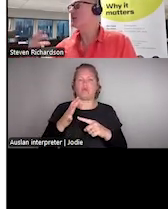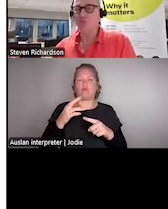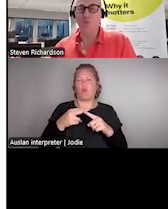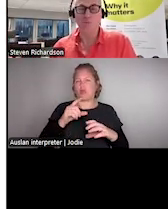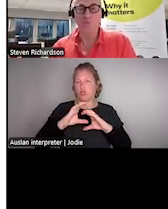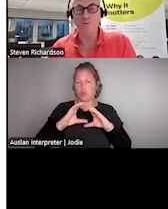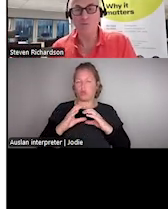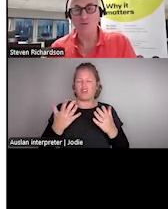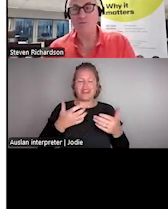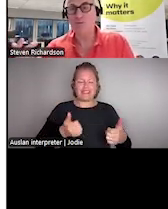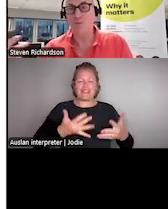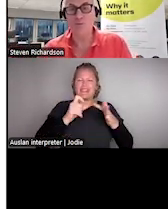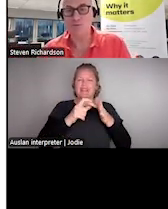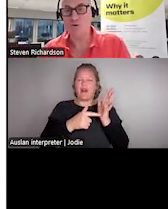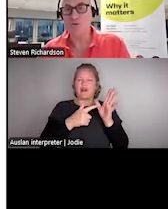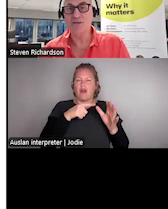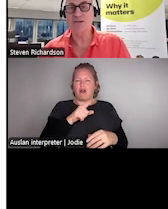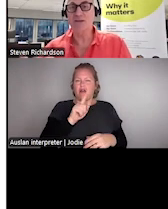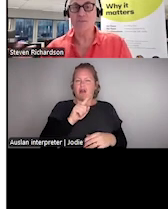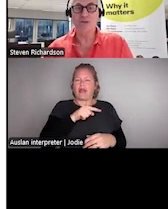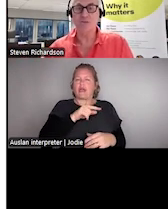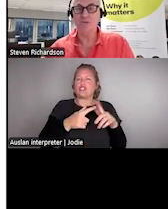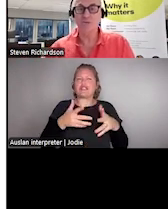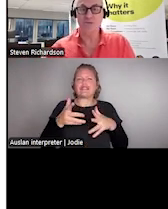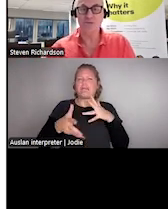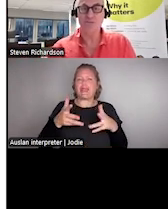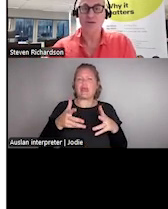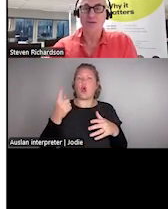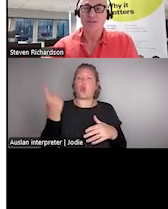another word for who do you have to contact and how are you going to contact them?